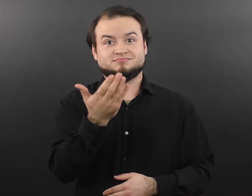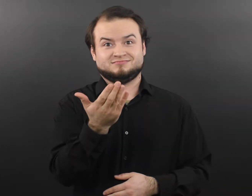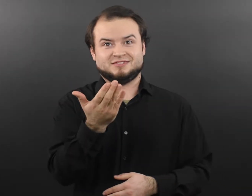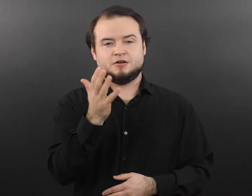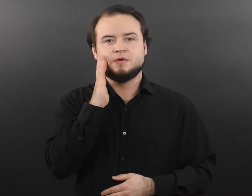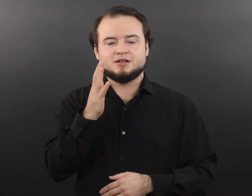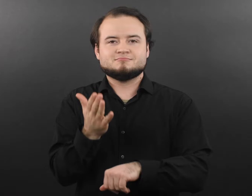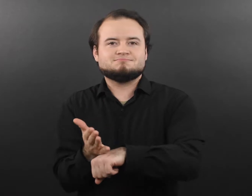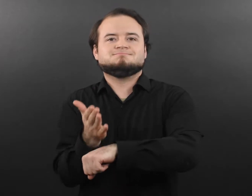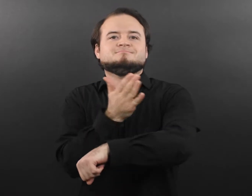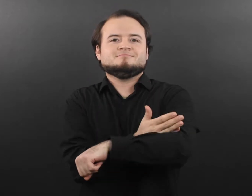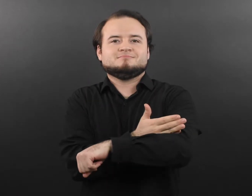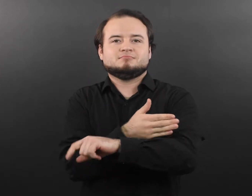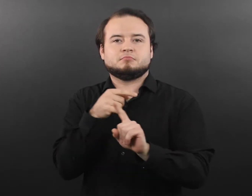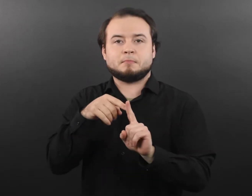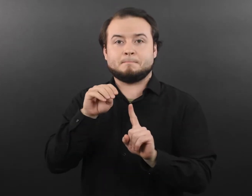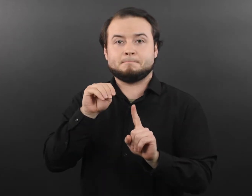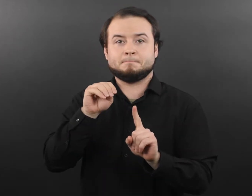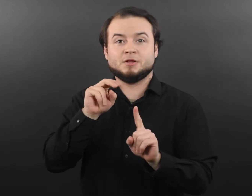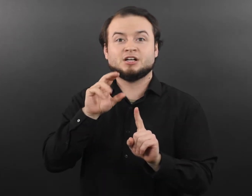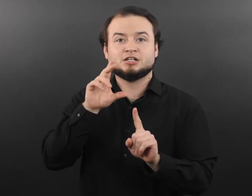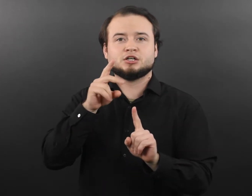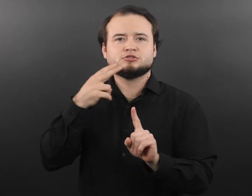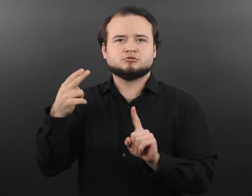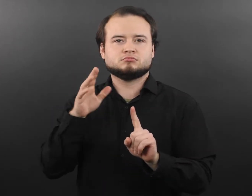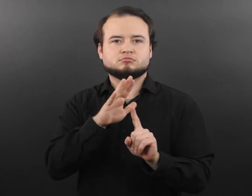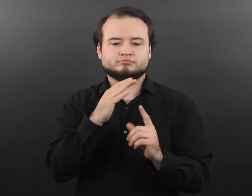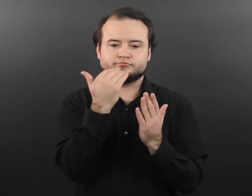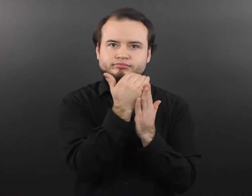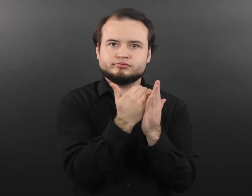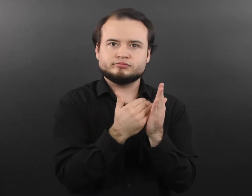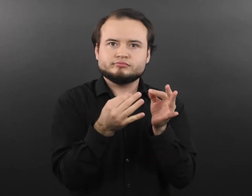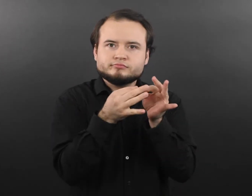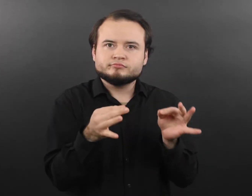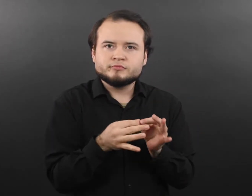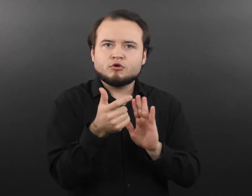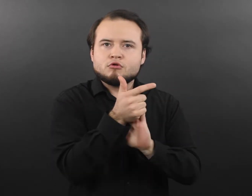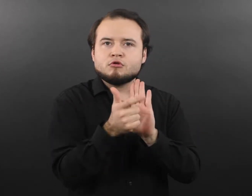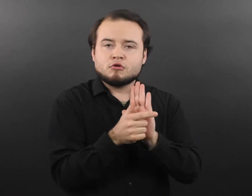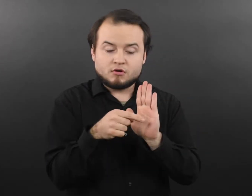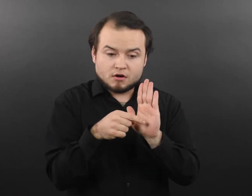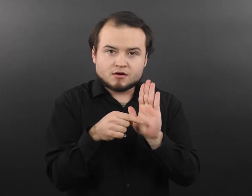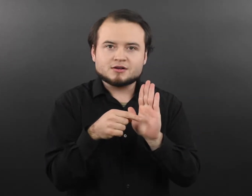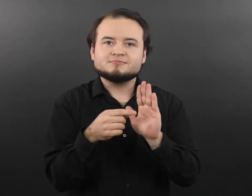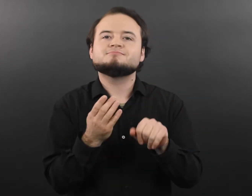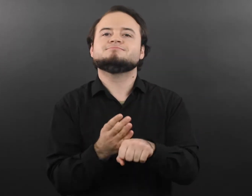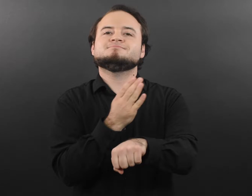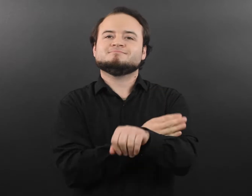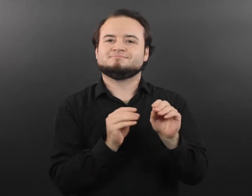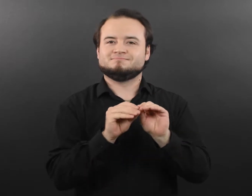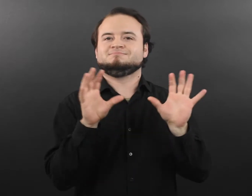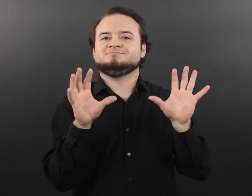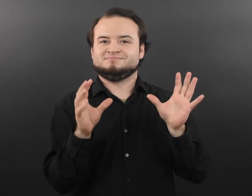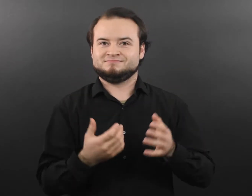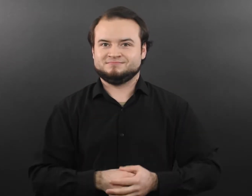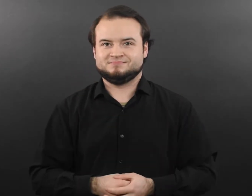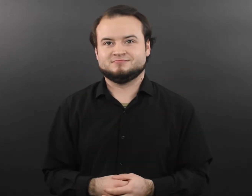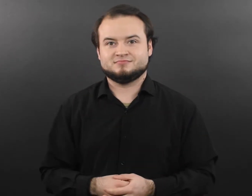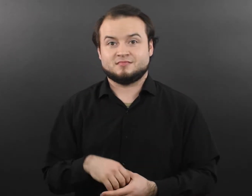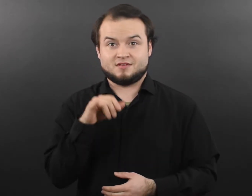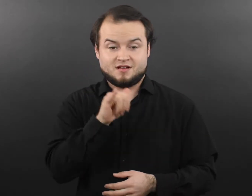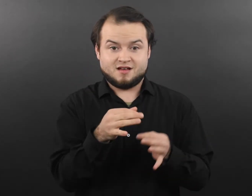This bill will update the language in MNCDHH’s statute. The language will give the